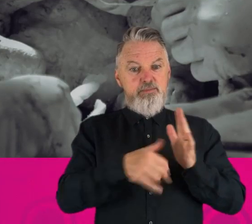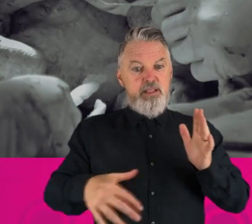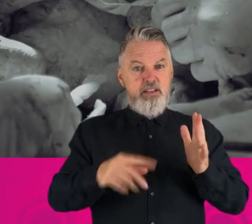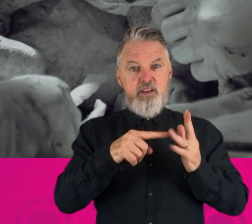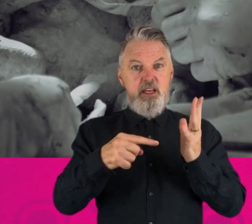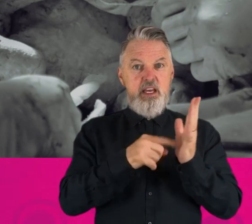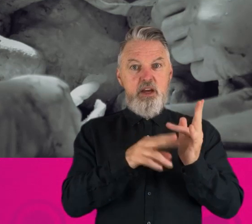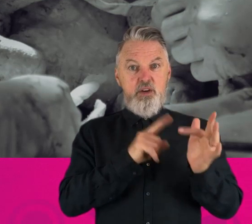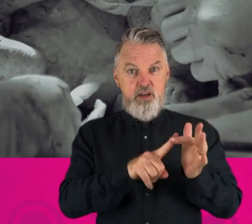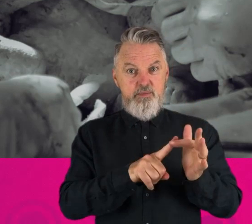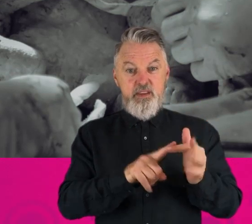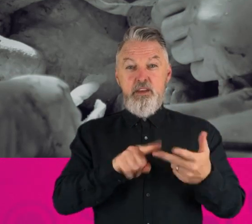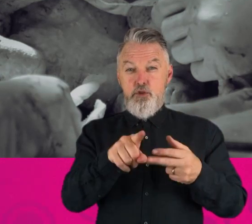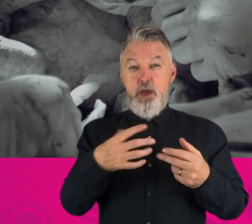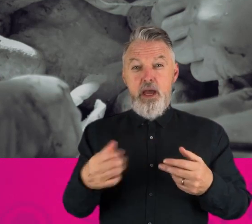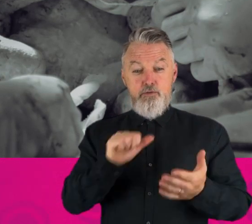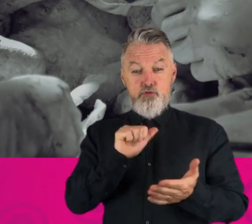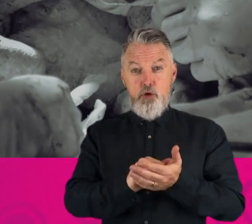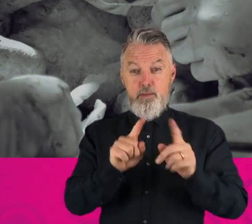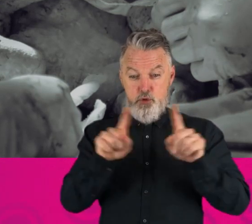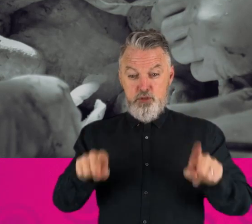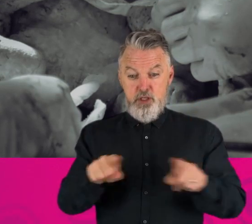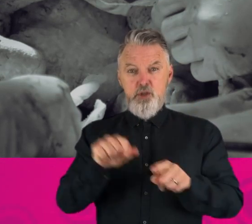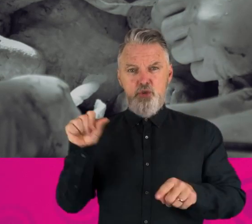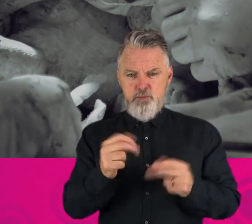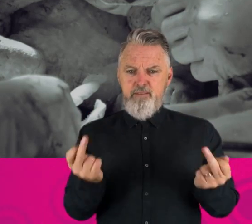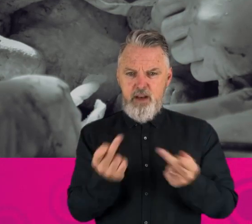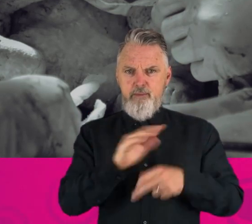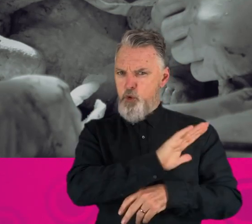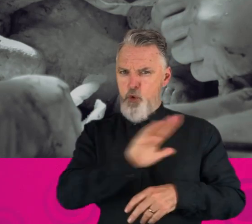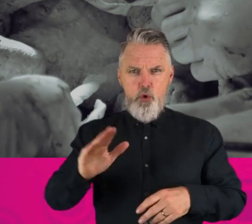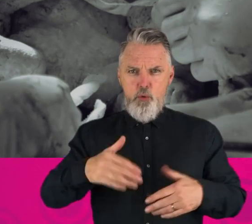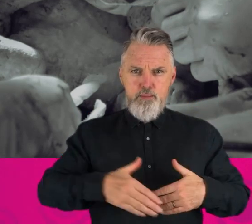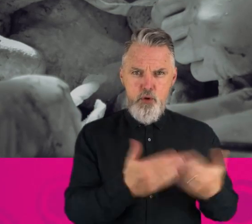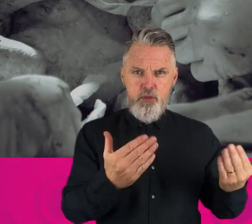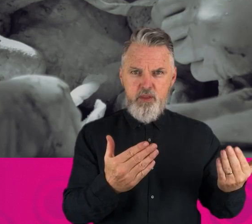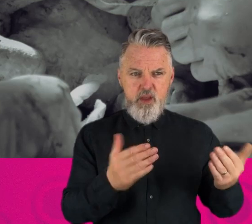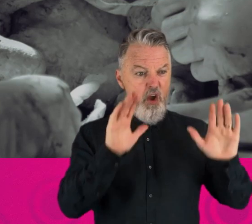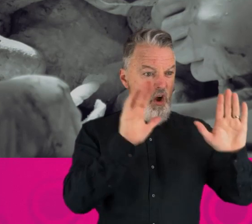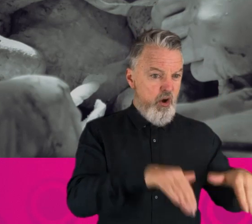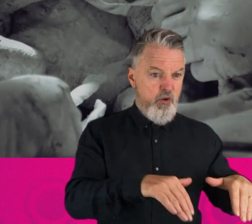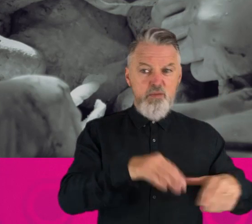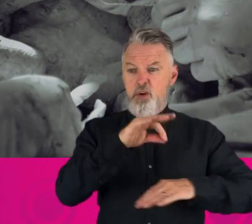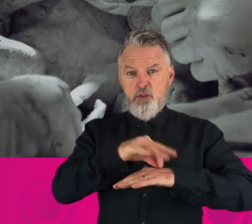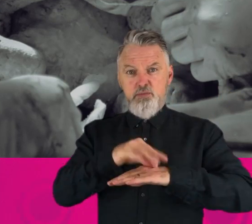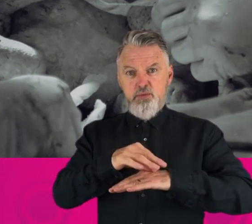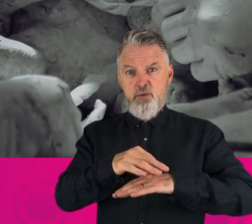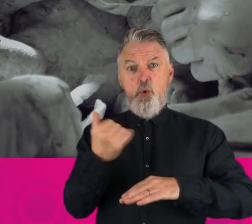A ResusRight monitor should be available for every birth. in the delivery room, at home and on the belt of every paramedic.